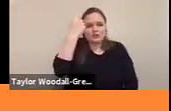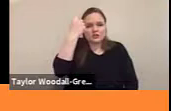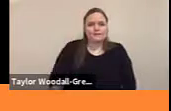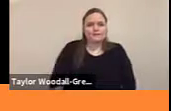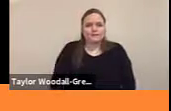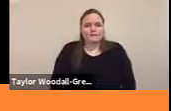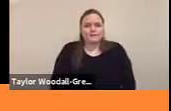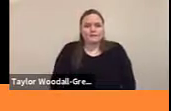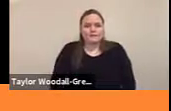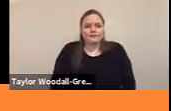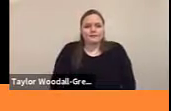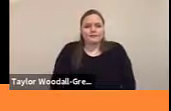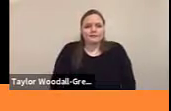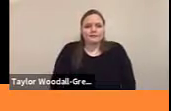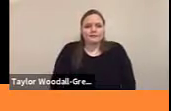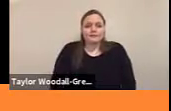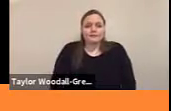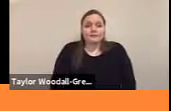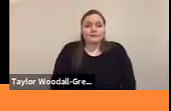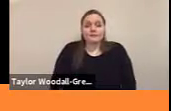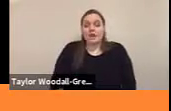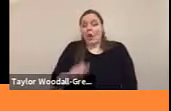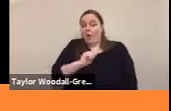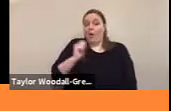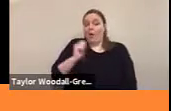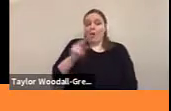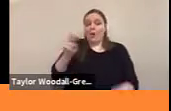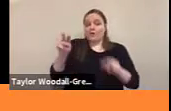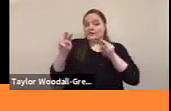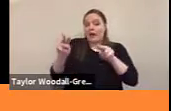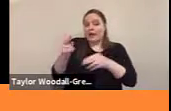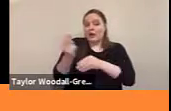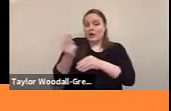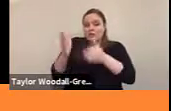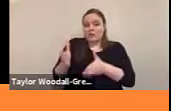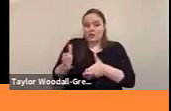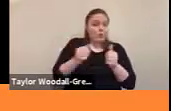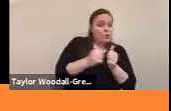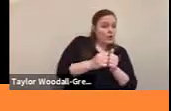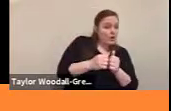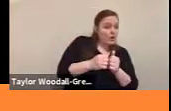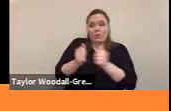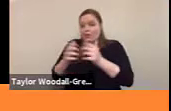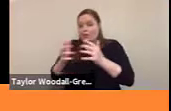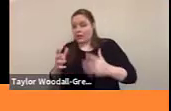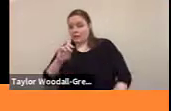All cited users with or without a disability are affected by color choices.